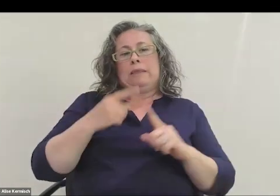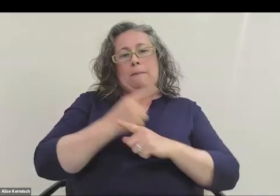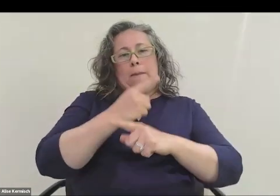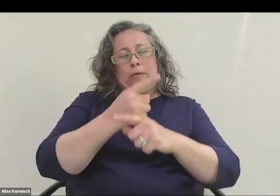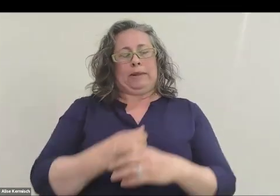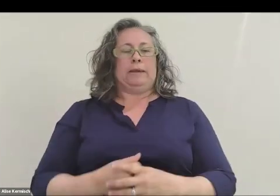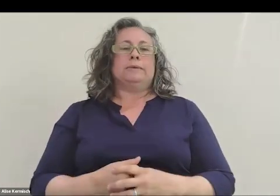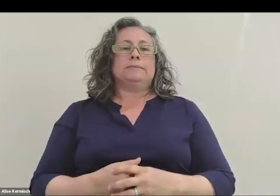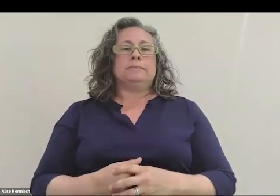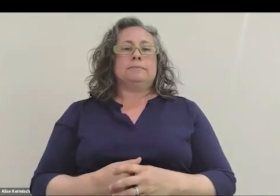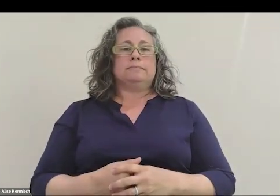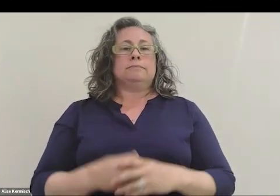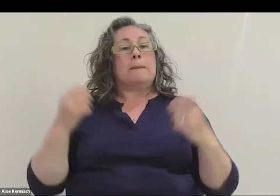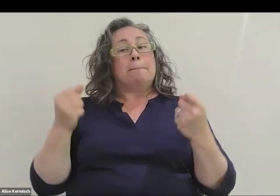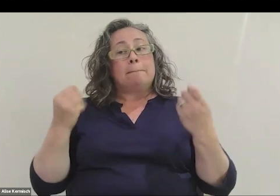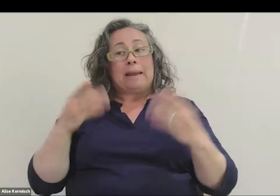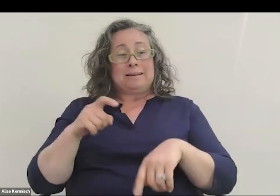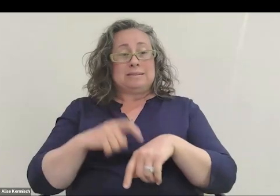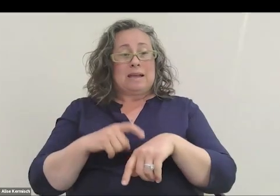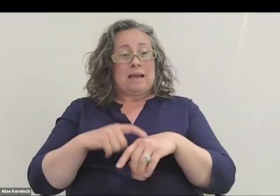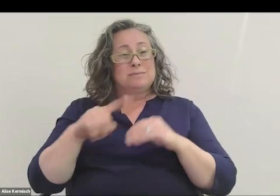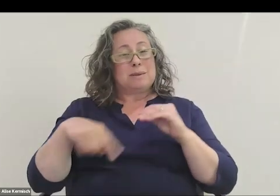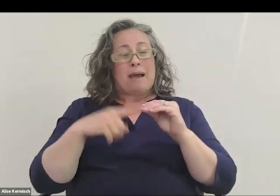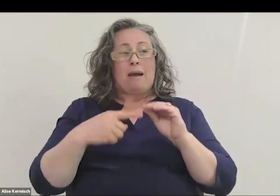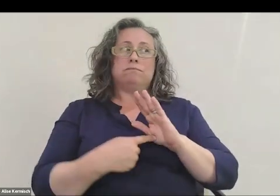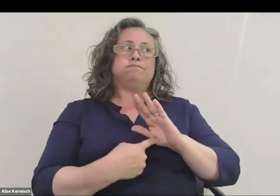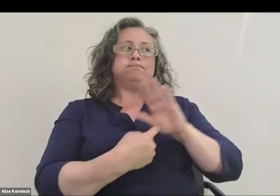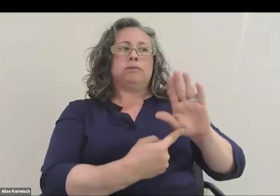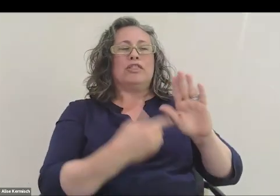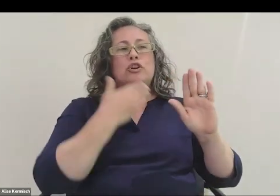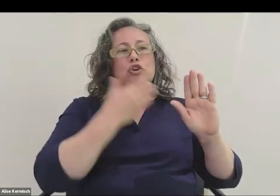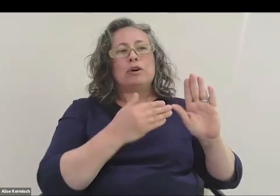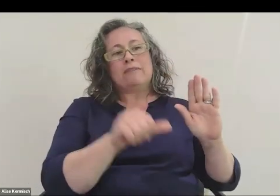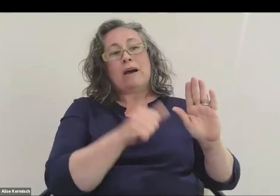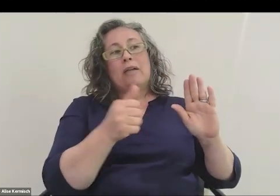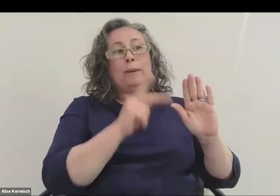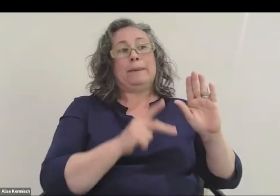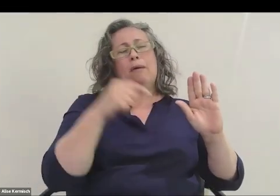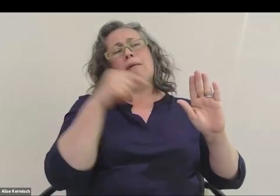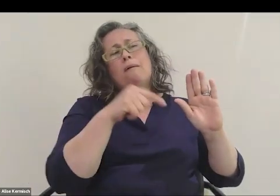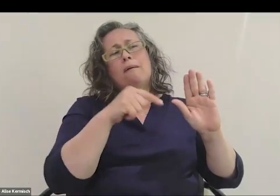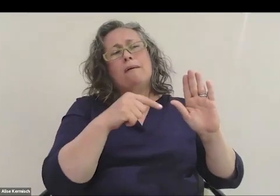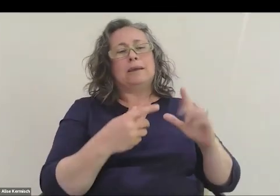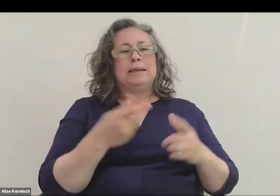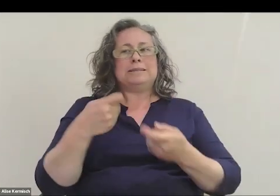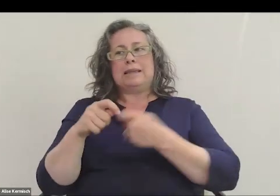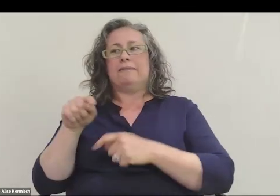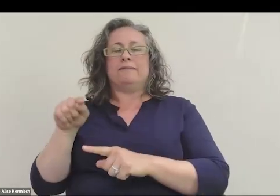So many times disabled stories are about evidencing the good of other people and not about having